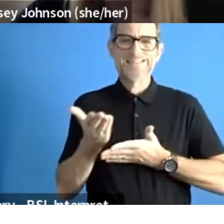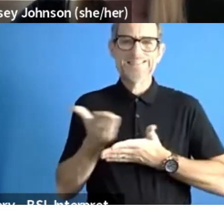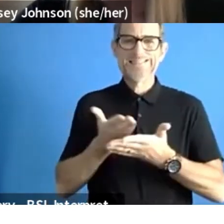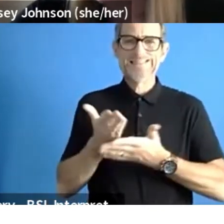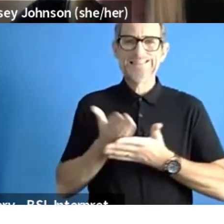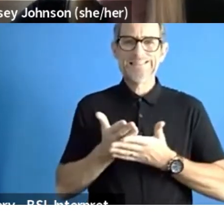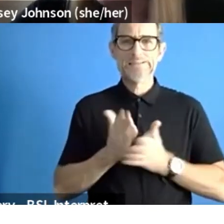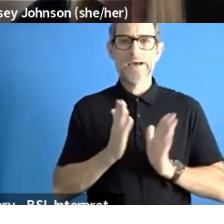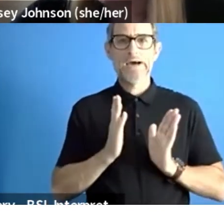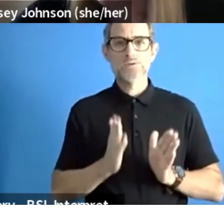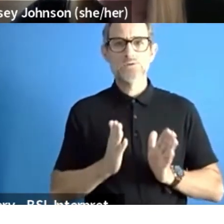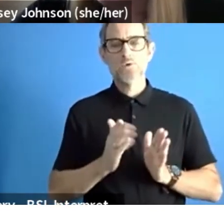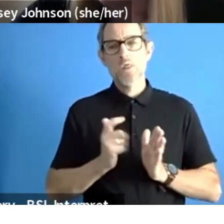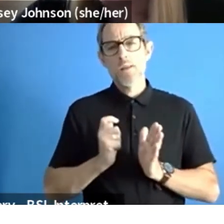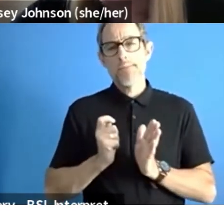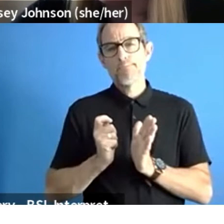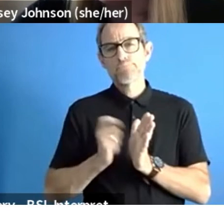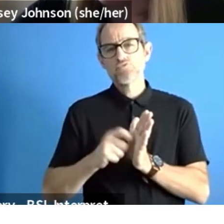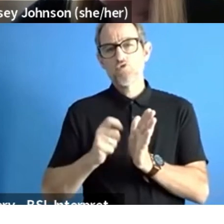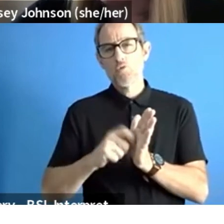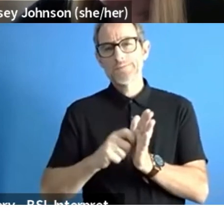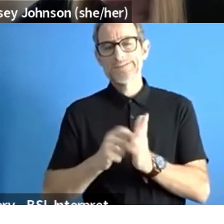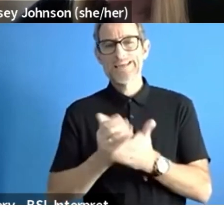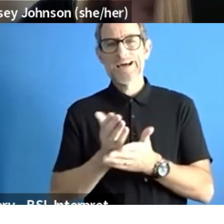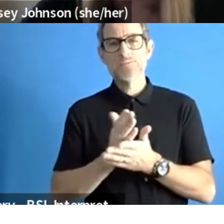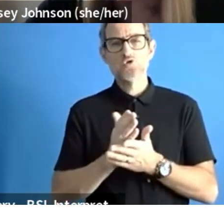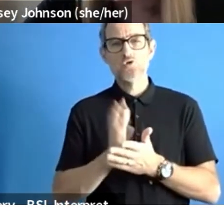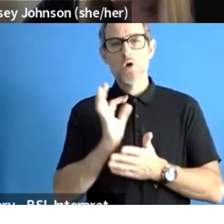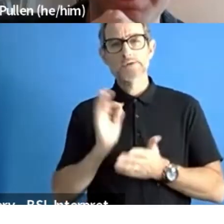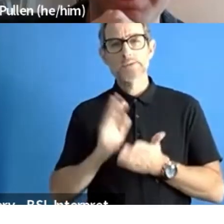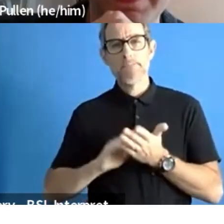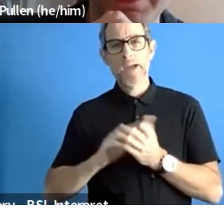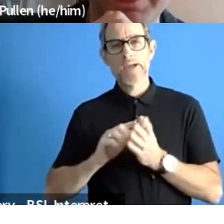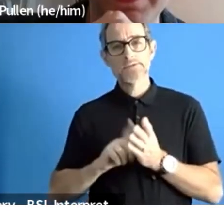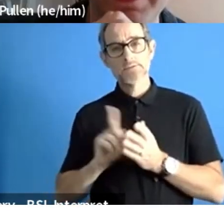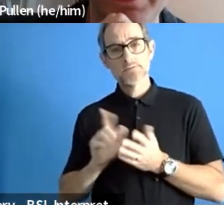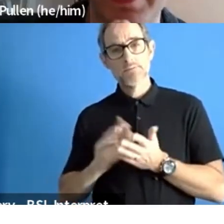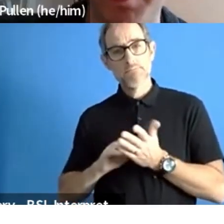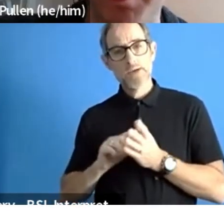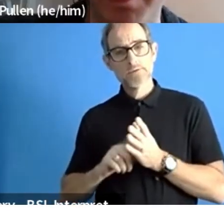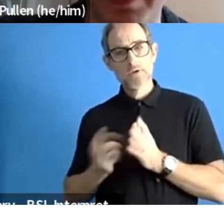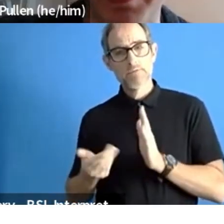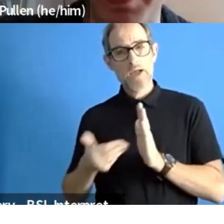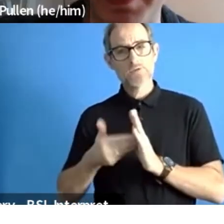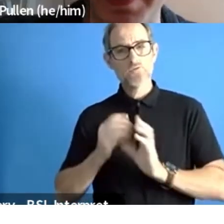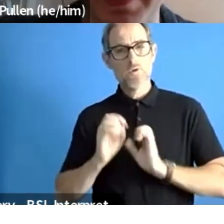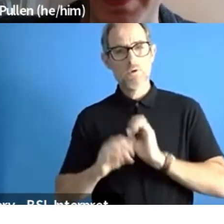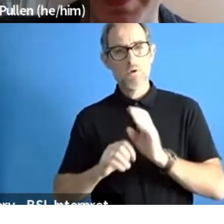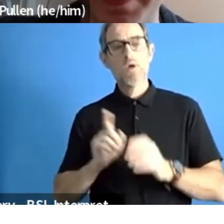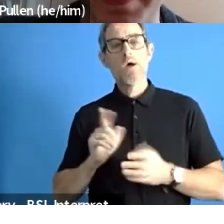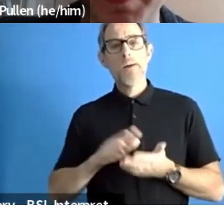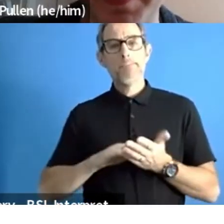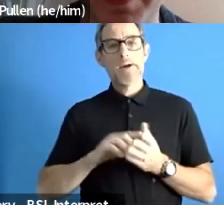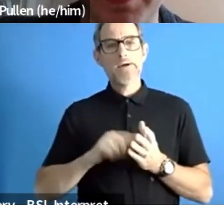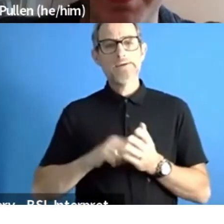We had to make compromises. Procurement side, I don't know if Matt has anything to add.